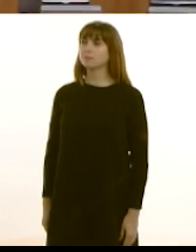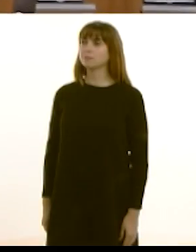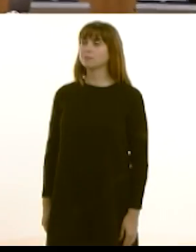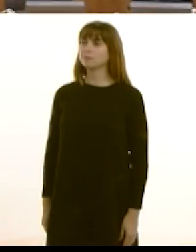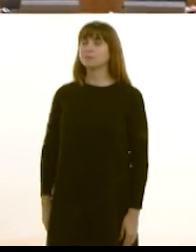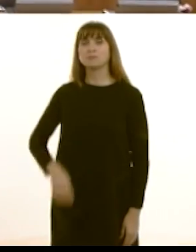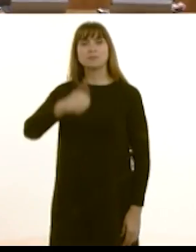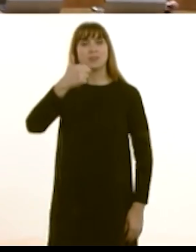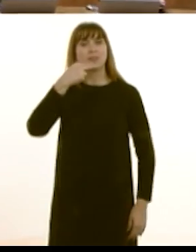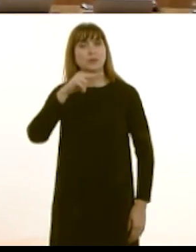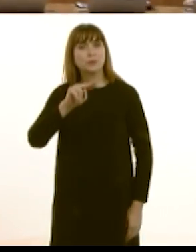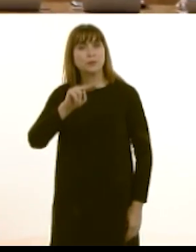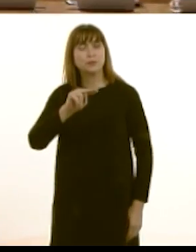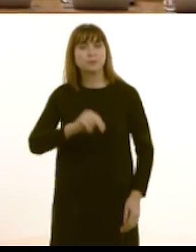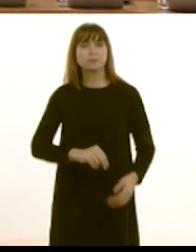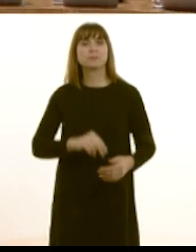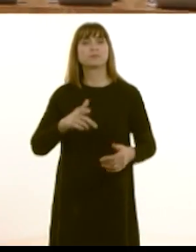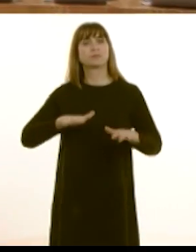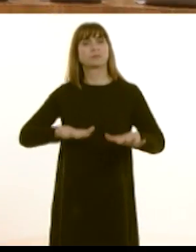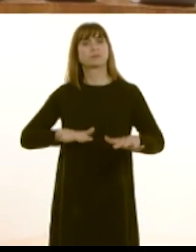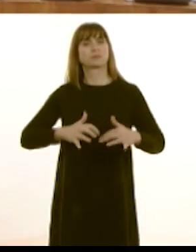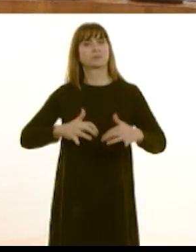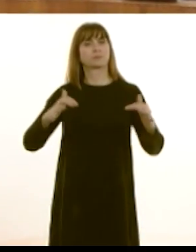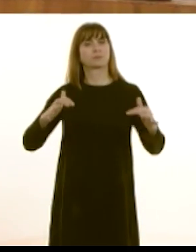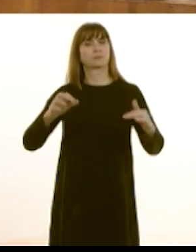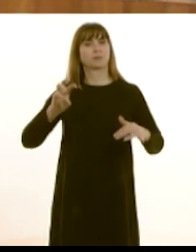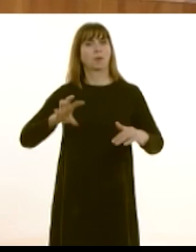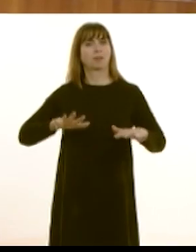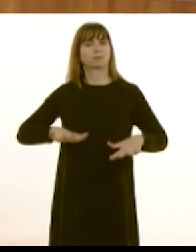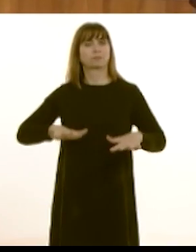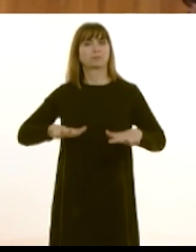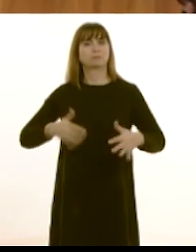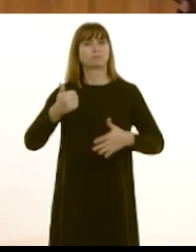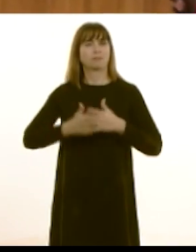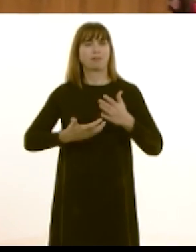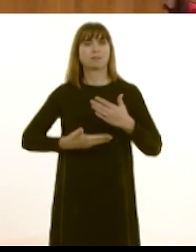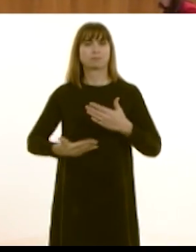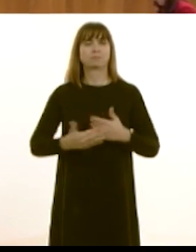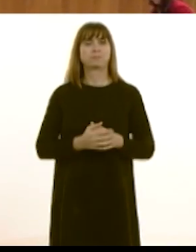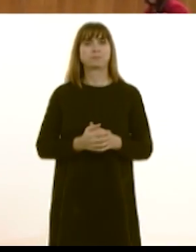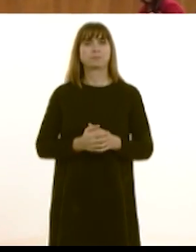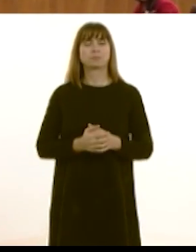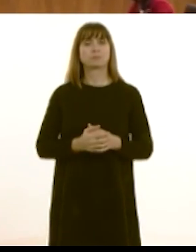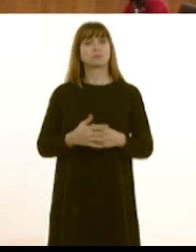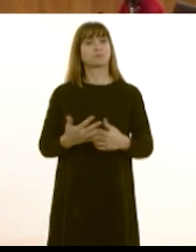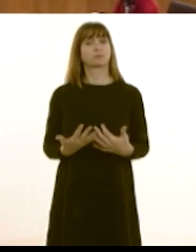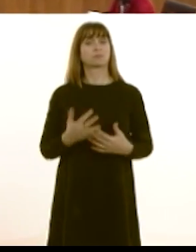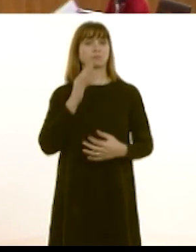Y Llywydd / The Presiding Officer: Good afternoon. The National Assembly for Wales is now in session. Y Llywydd / The Presiding Officer: The first item this afternoon is questions to the First